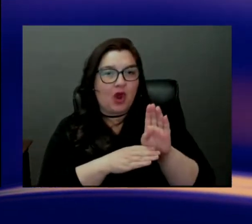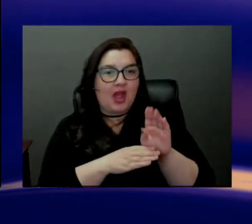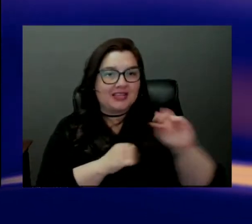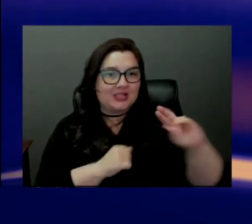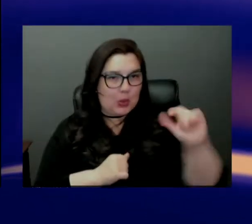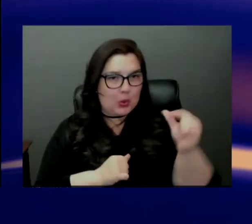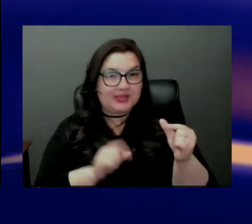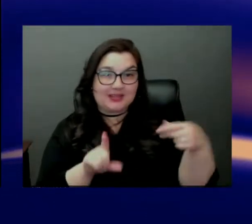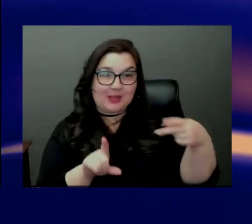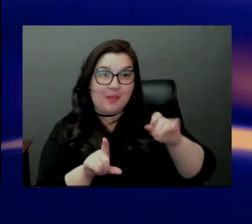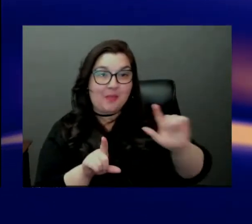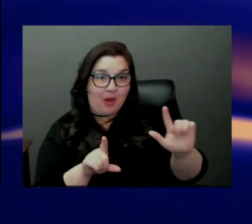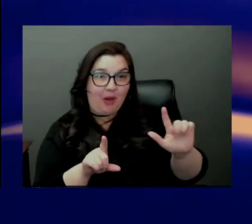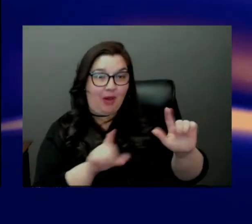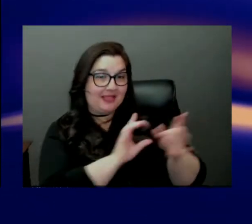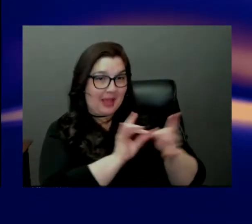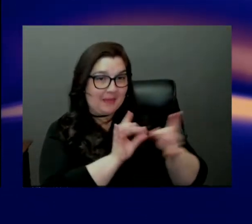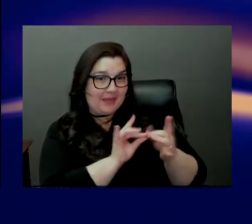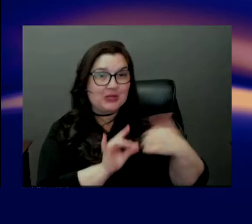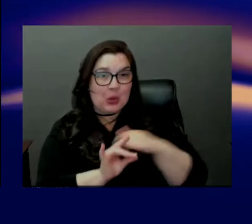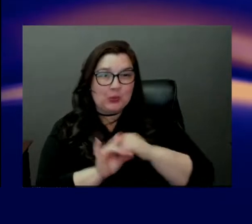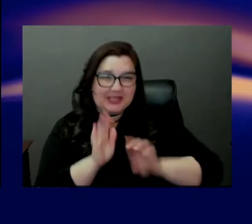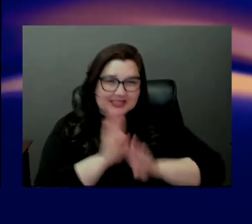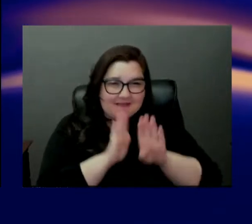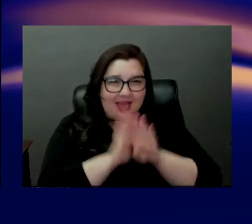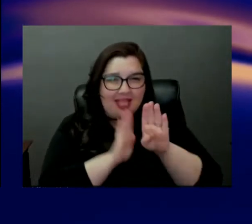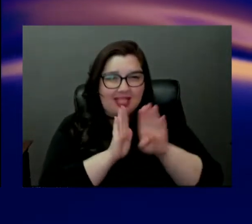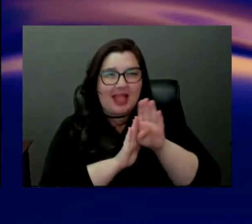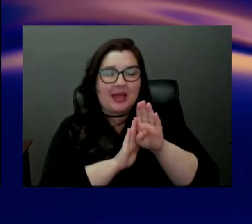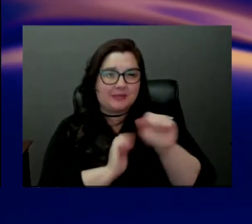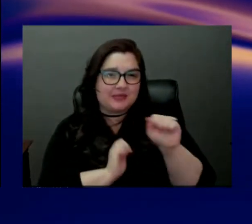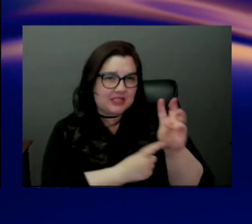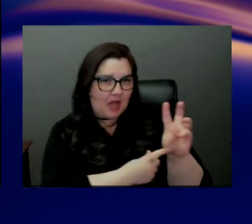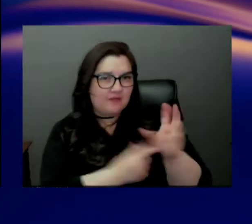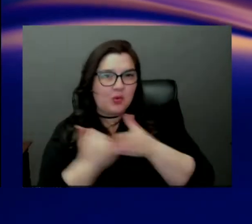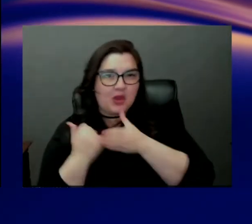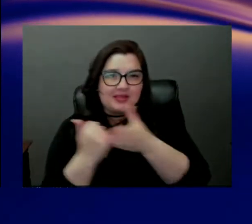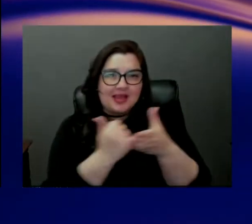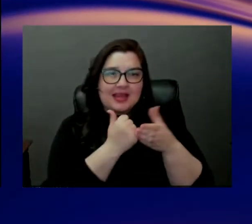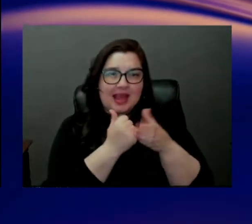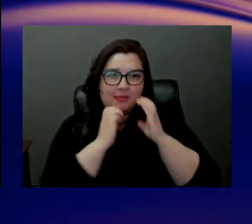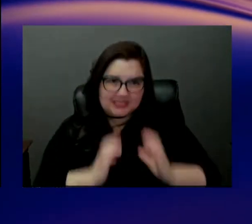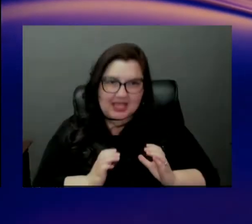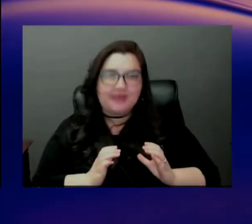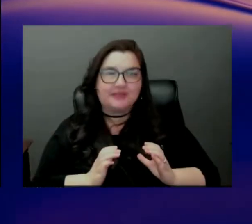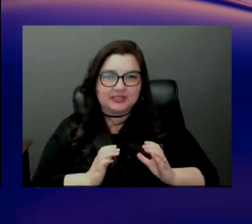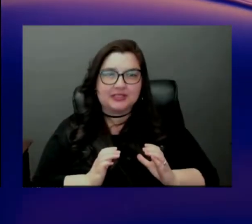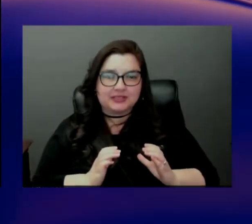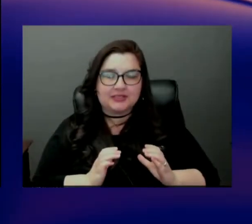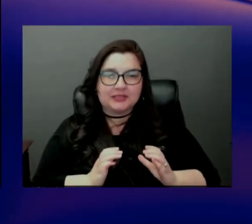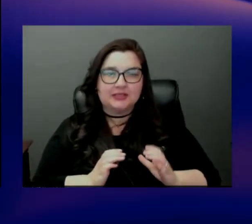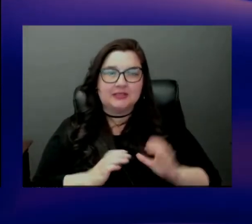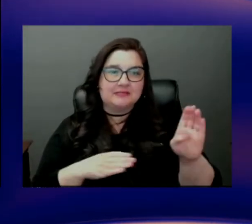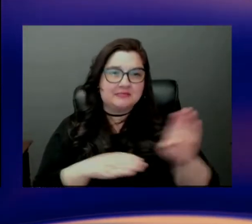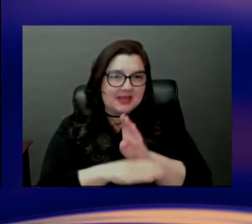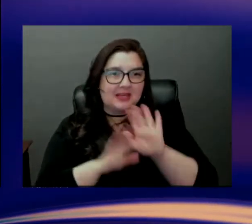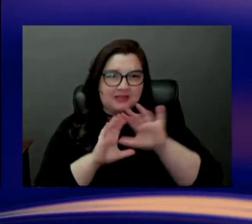Yeah, we develop software that help customers to better launch in enterprise name space for our team.